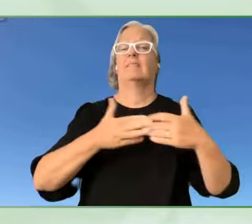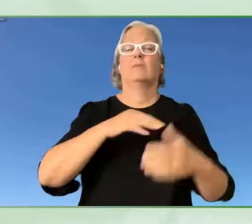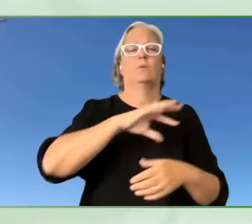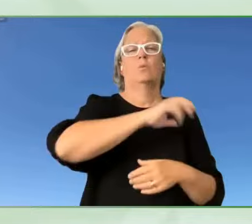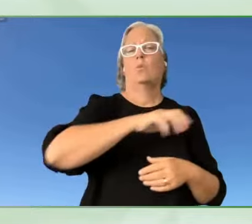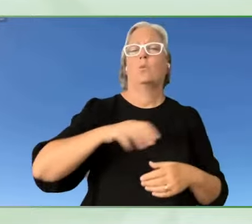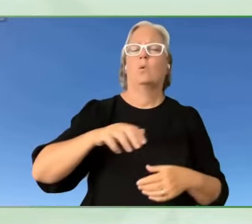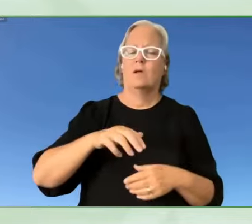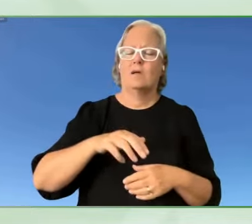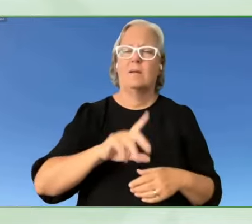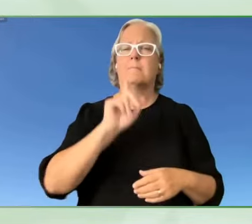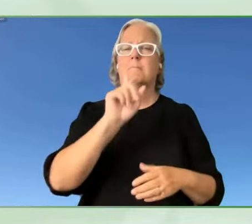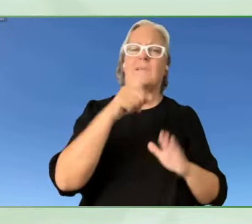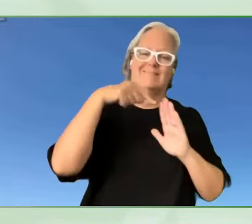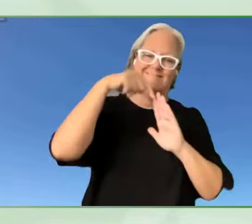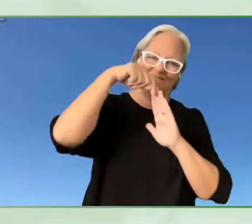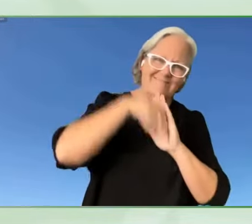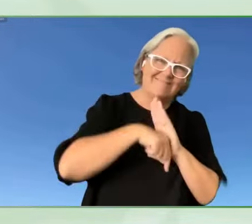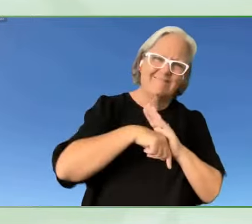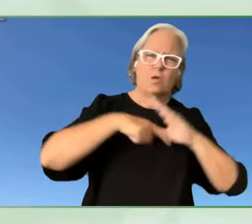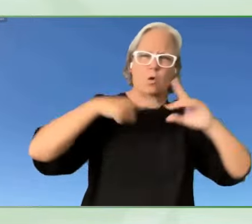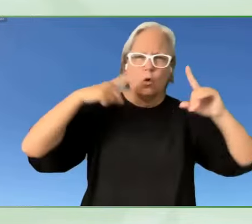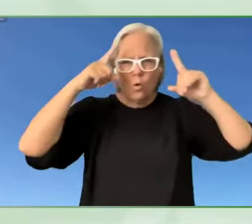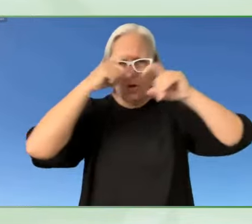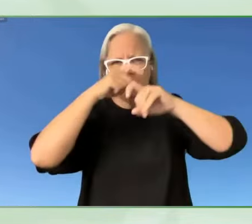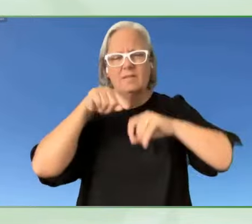Equity is everyone gets the support. What is justice?